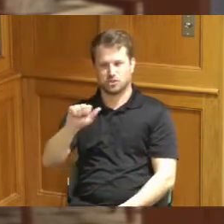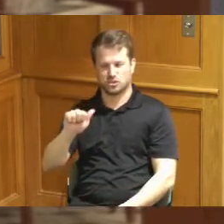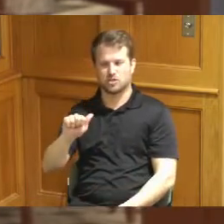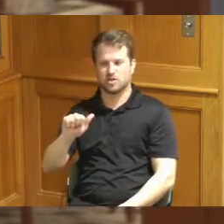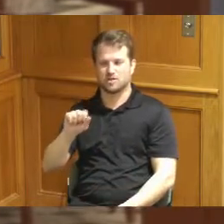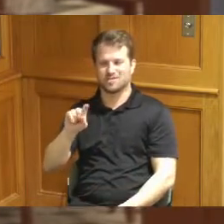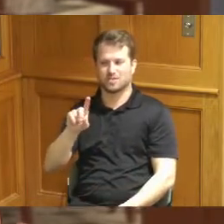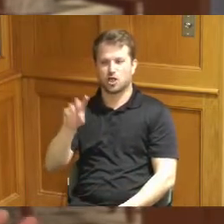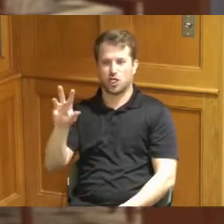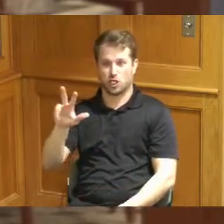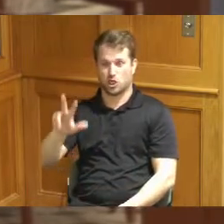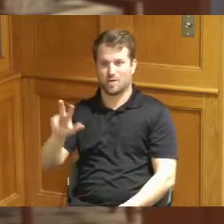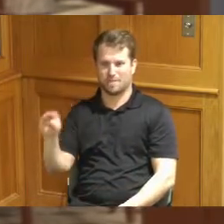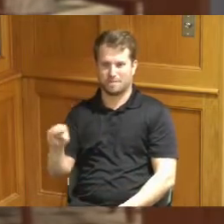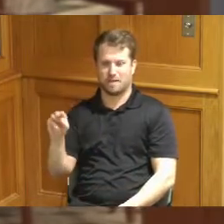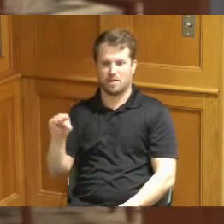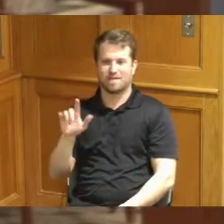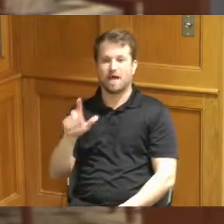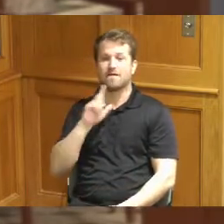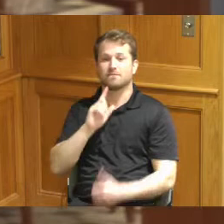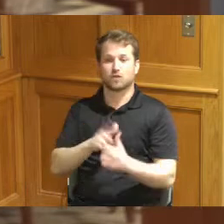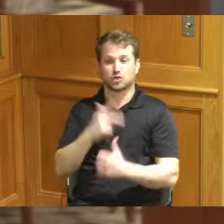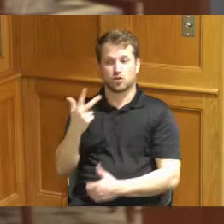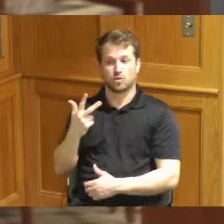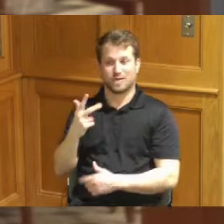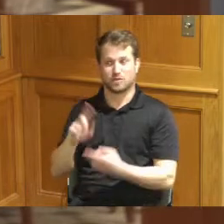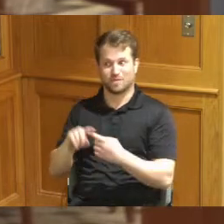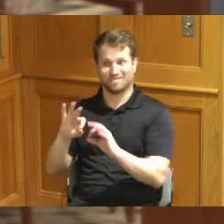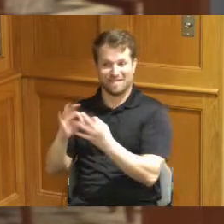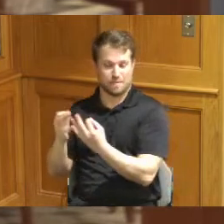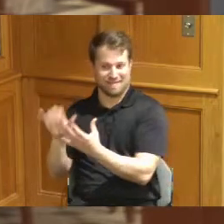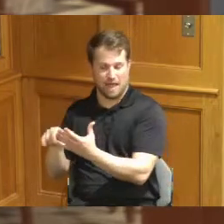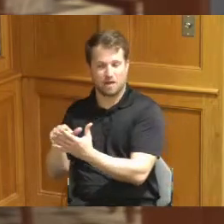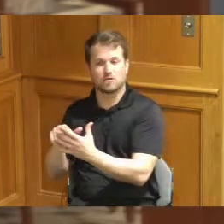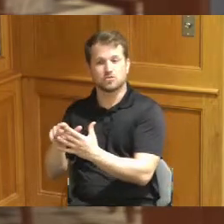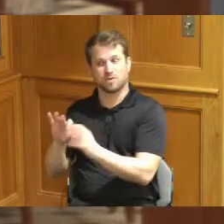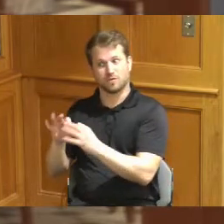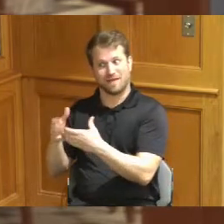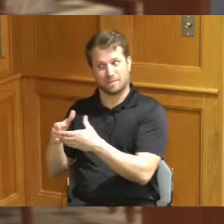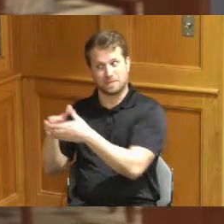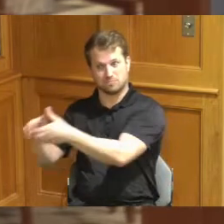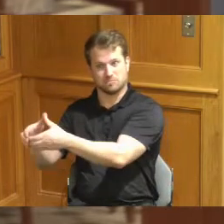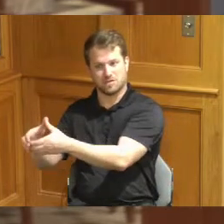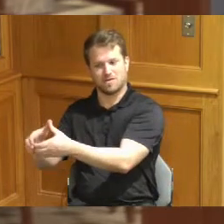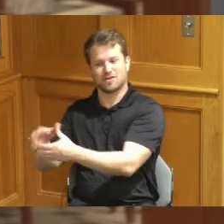because the first three went toward families I would like to see the other two targeted